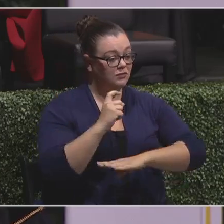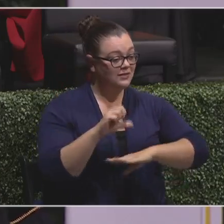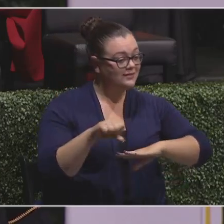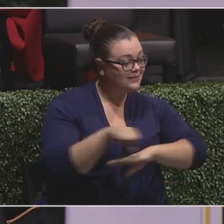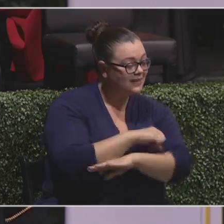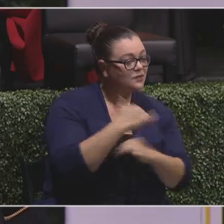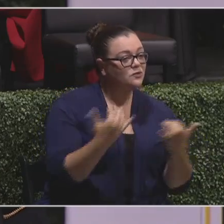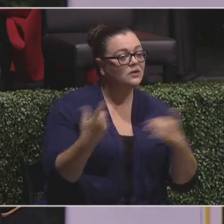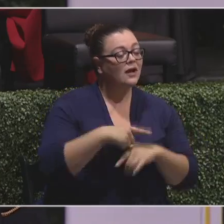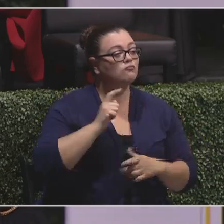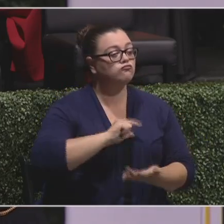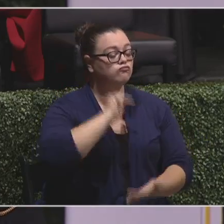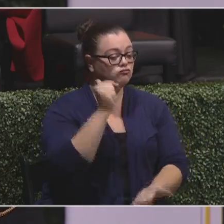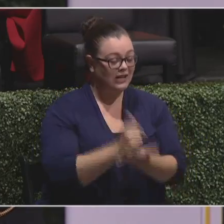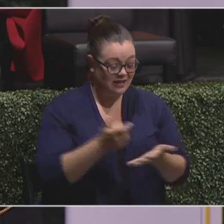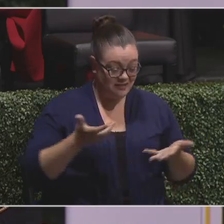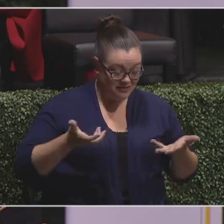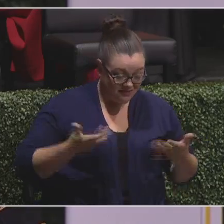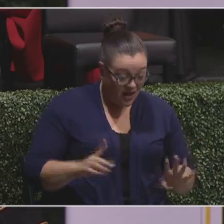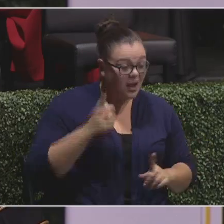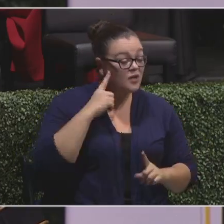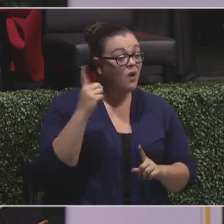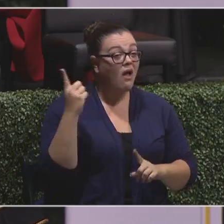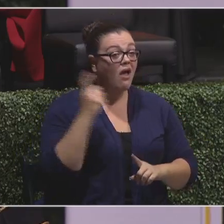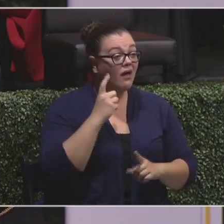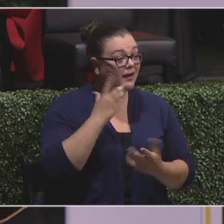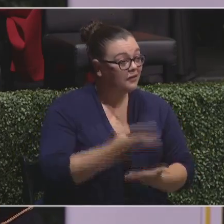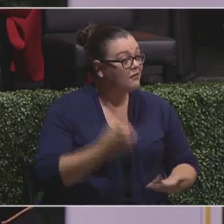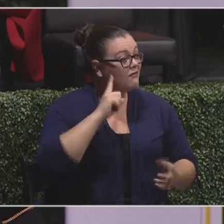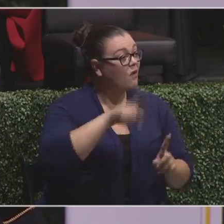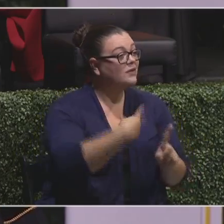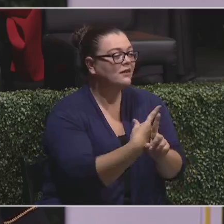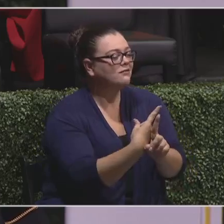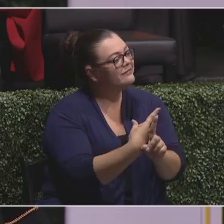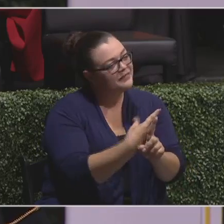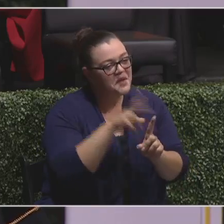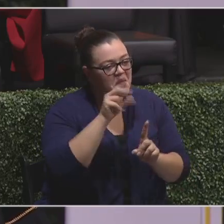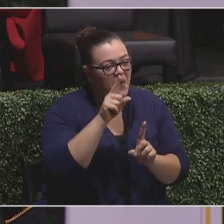A MONUMENTAL DAY FOR COMMUNITIES ACROSS LOS ANGELES AND FOR WHEREVER YOU CALL HOME.